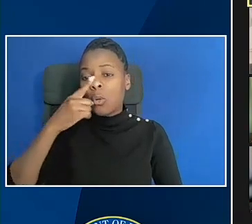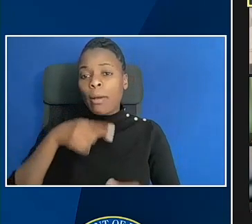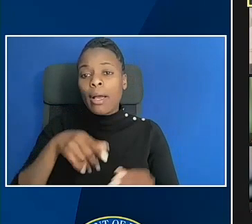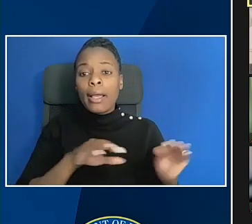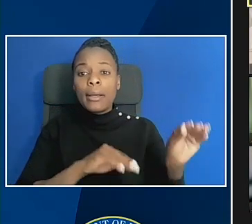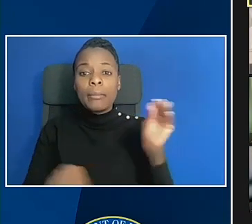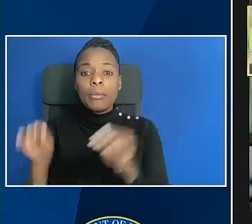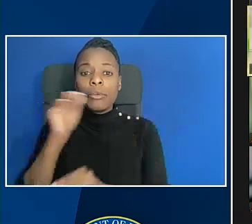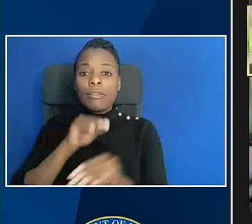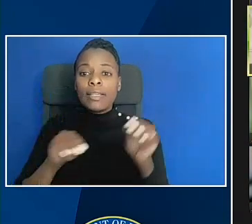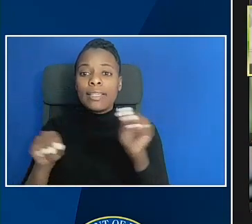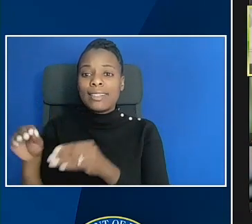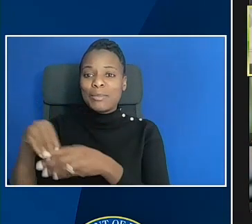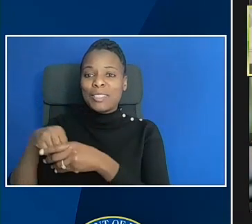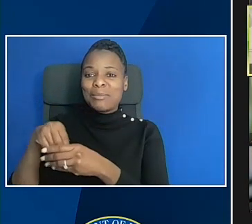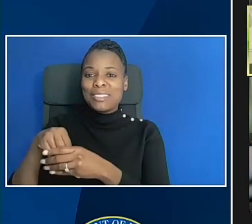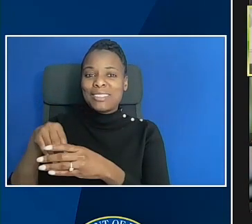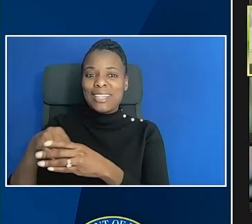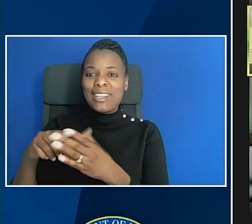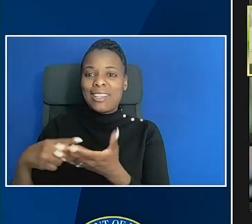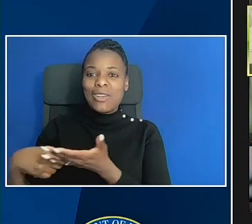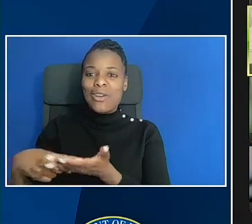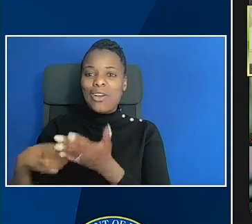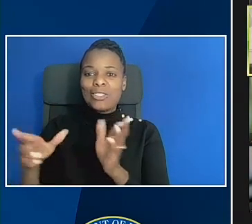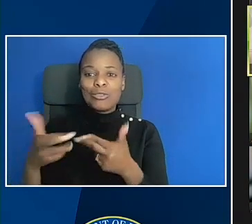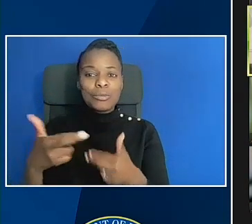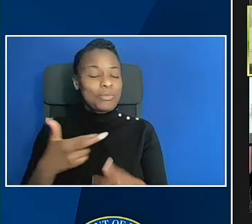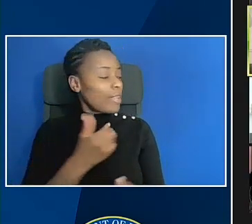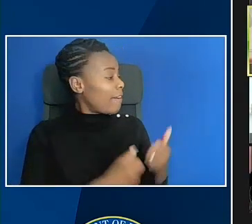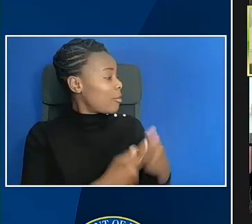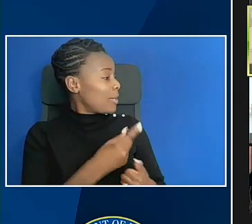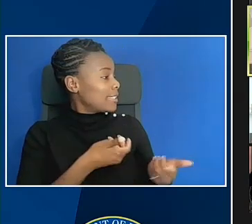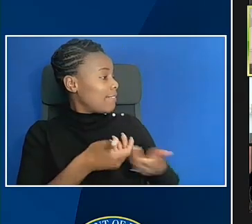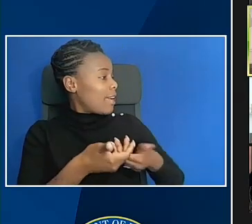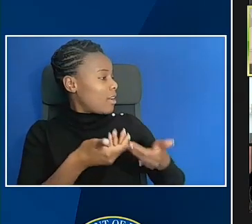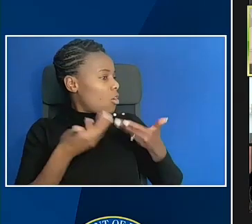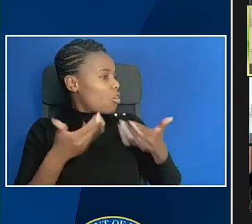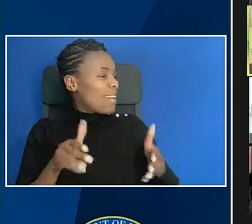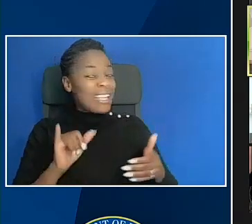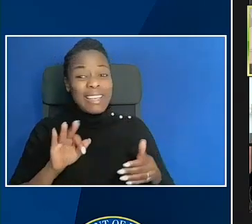room. Yep. Everyone's been invited. So, if the message is still up to the invitation of room five .